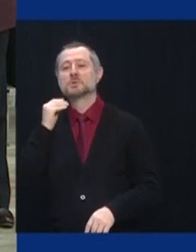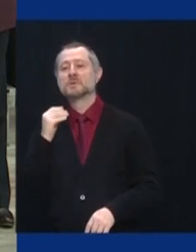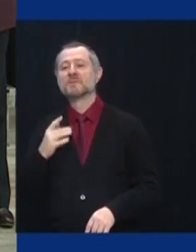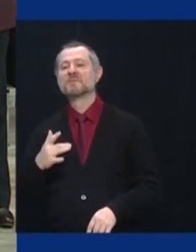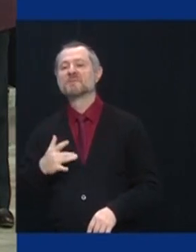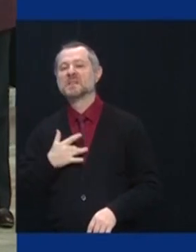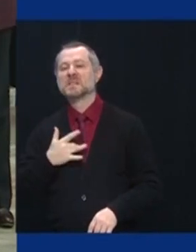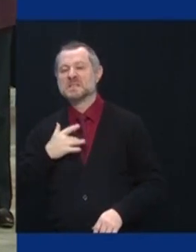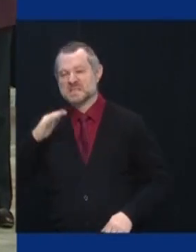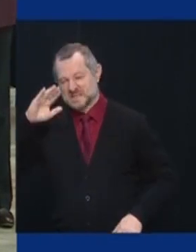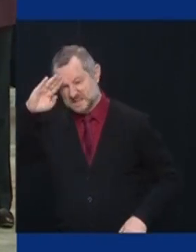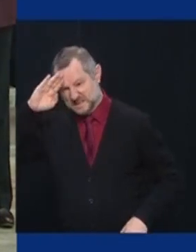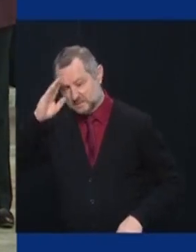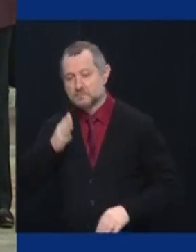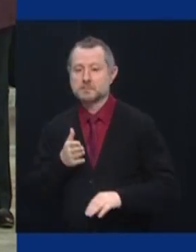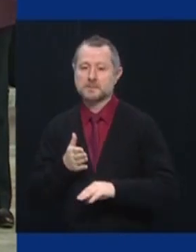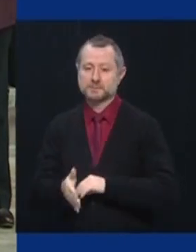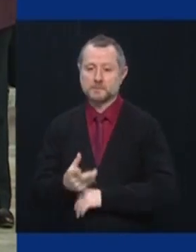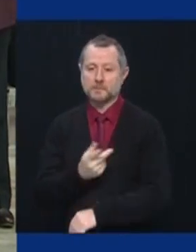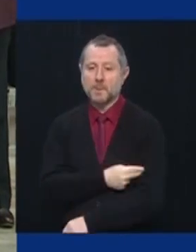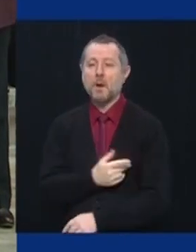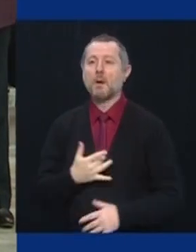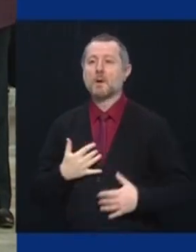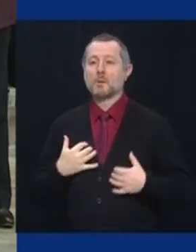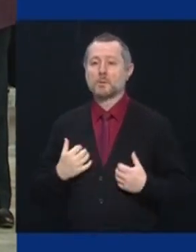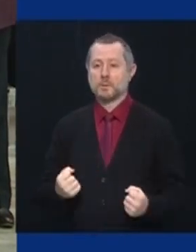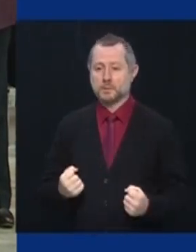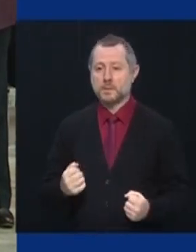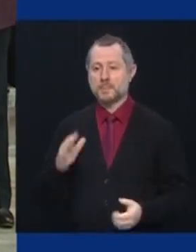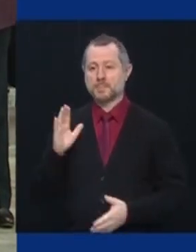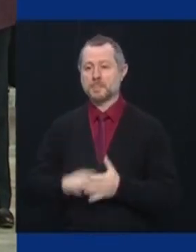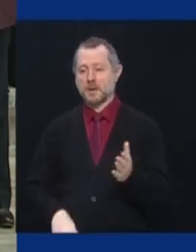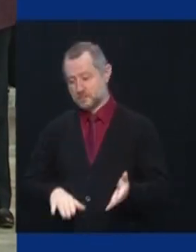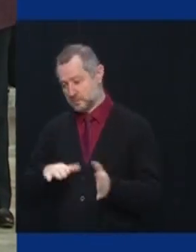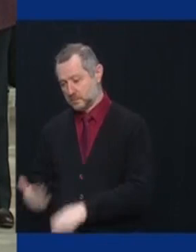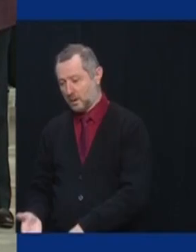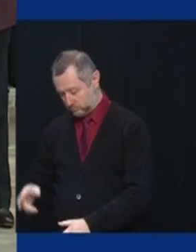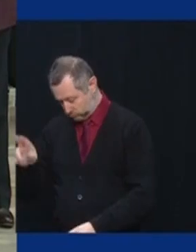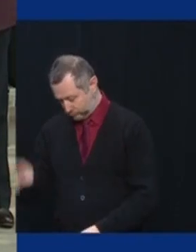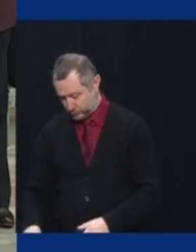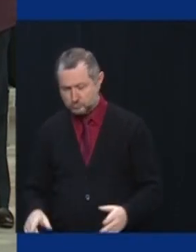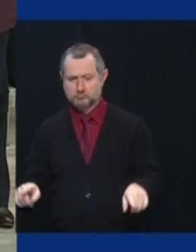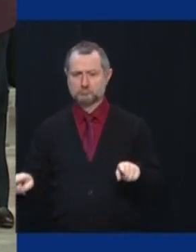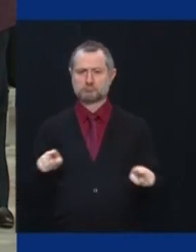I SAID TO MY CONGREGATION, I WOULD RATHER HAVE A SIDE EFFECT